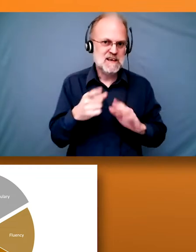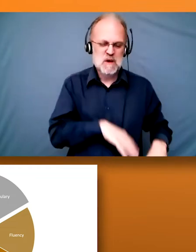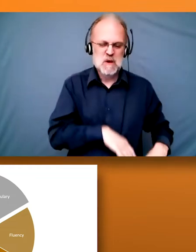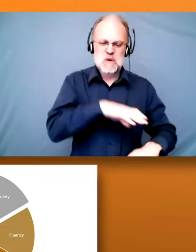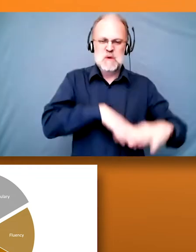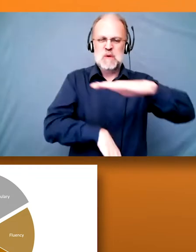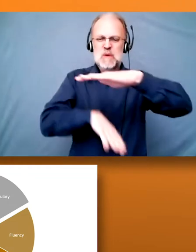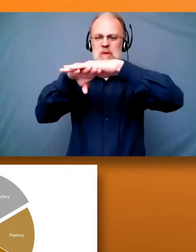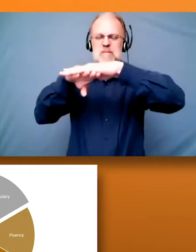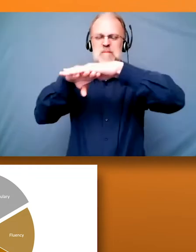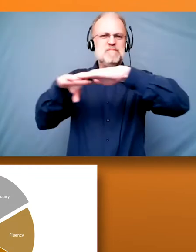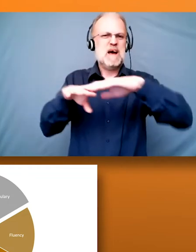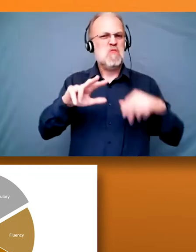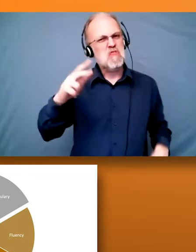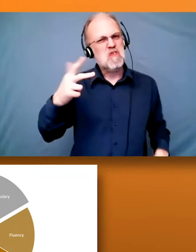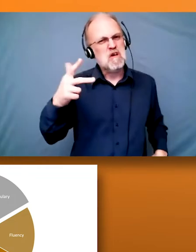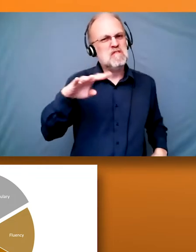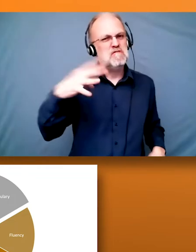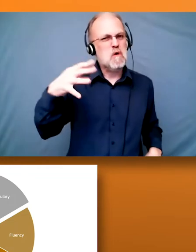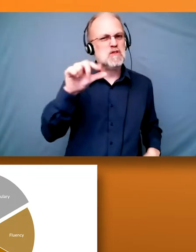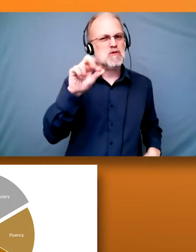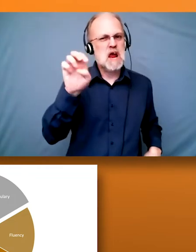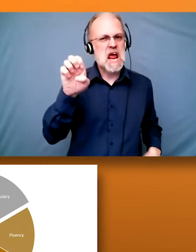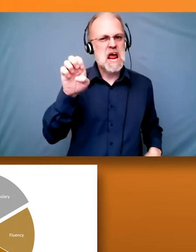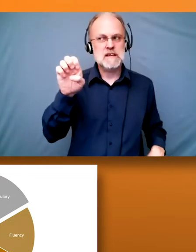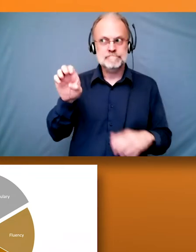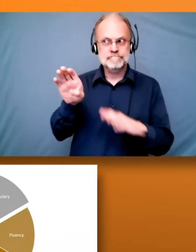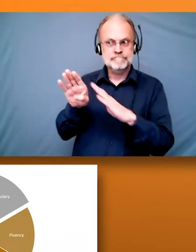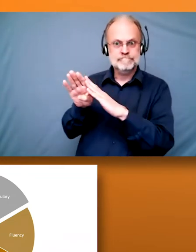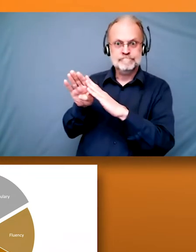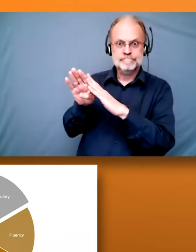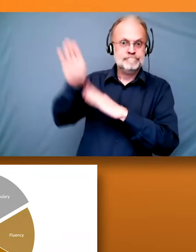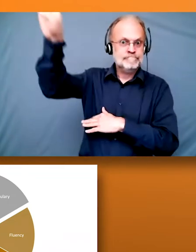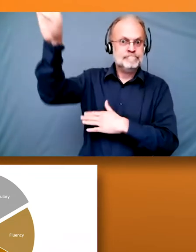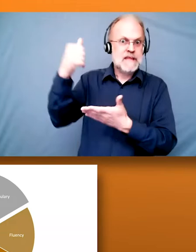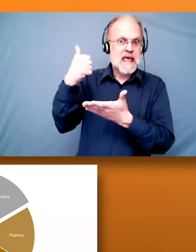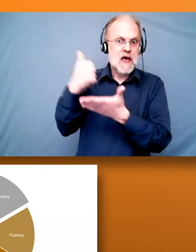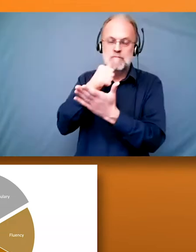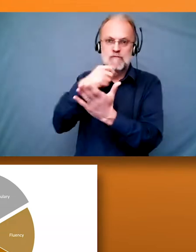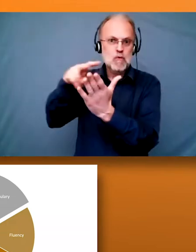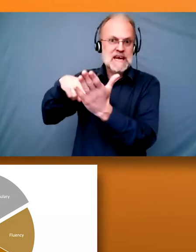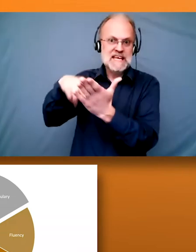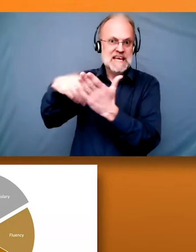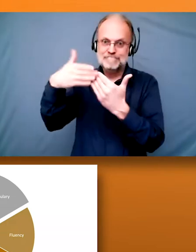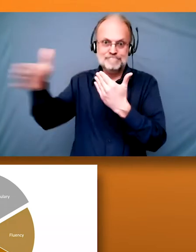Those skills plateau around third and fourth grade, and they don't really help as much towards reading,